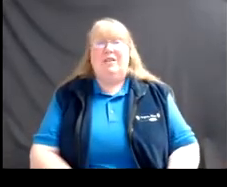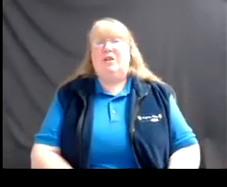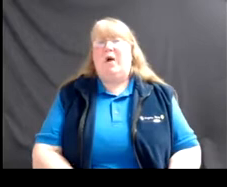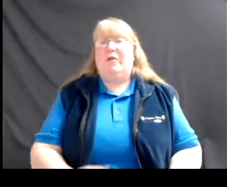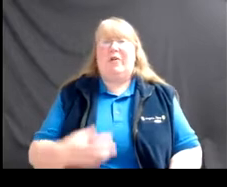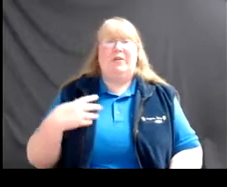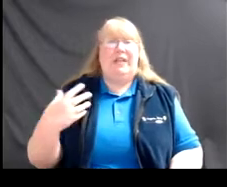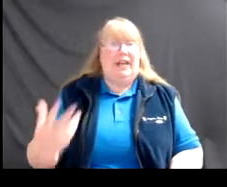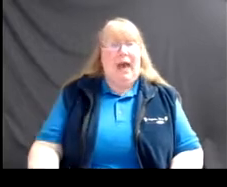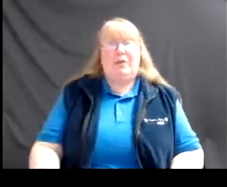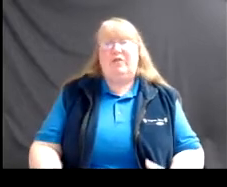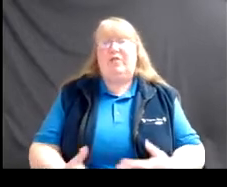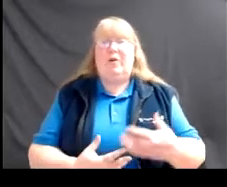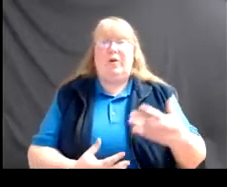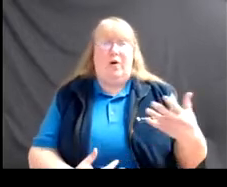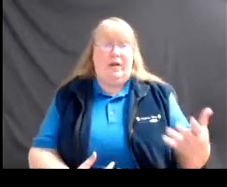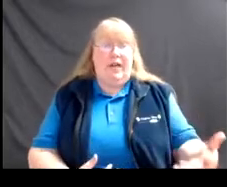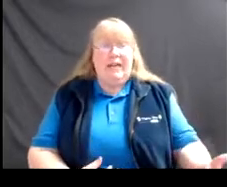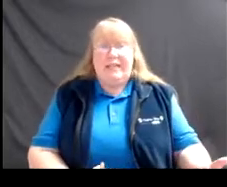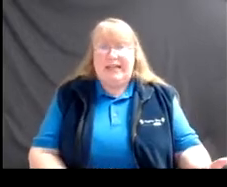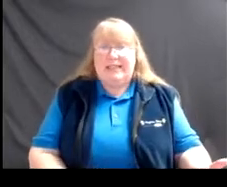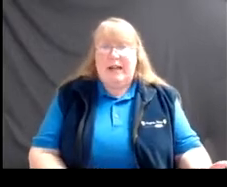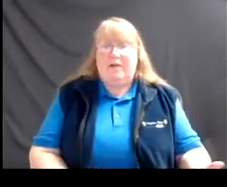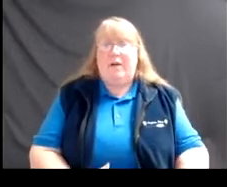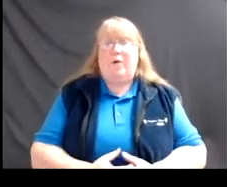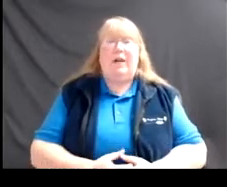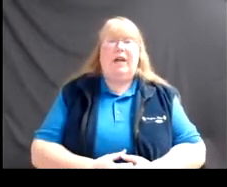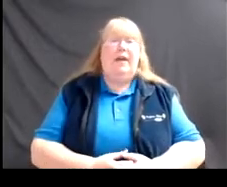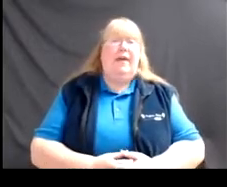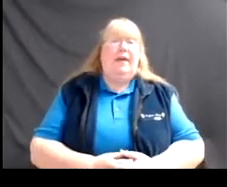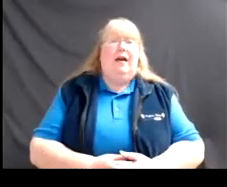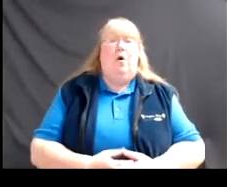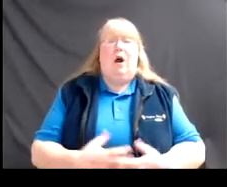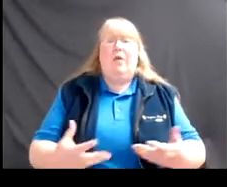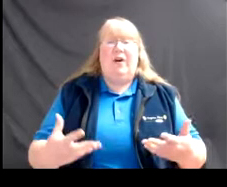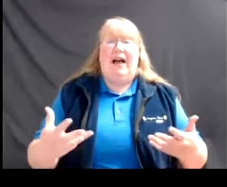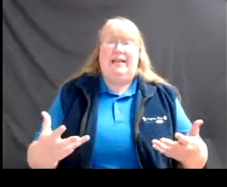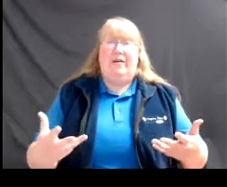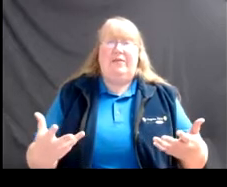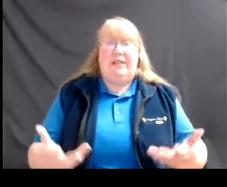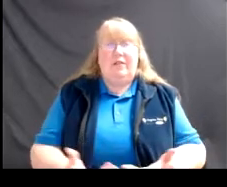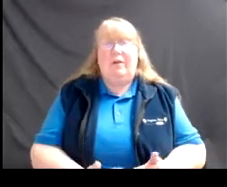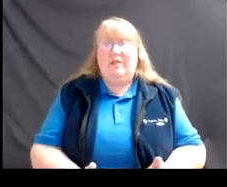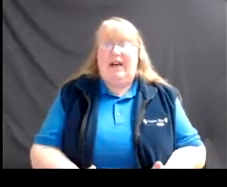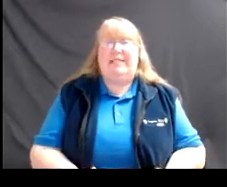So, whether they are using a captioned phone or text telephone, or other kind of telephone device